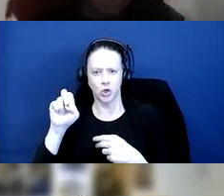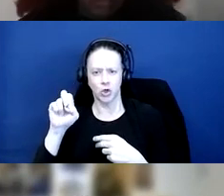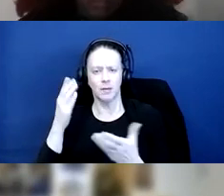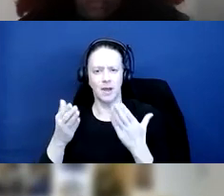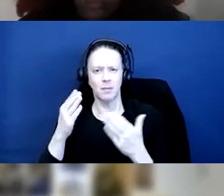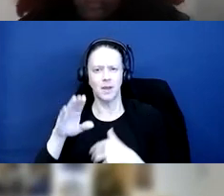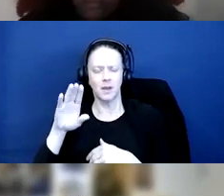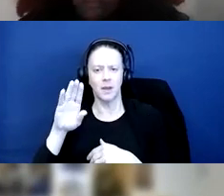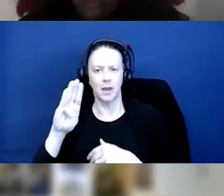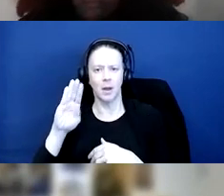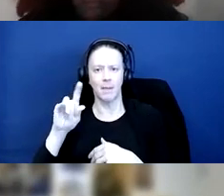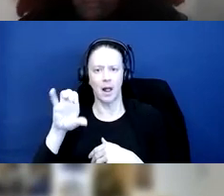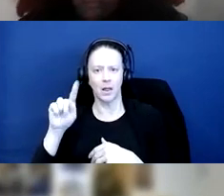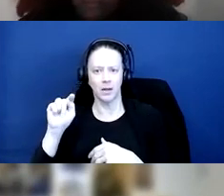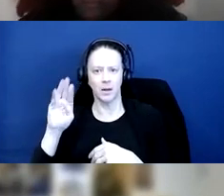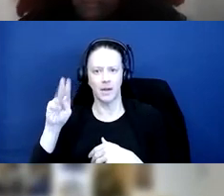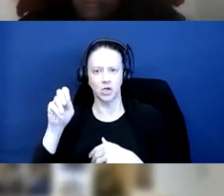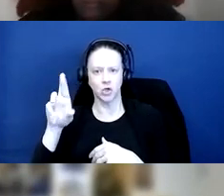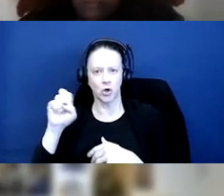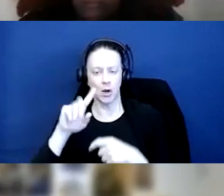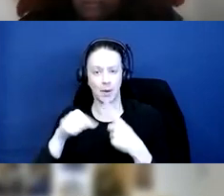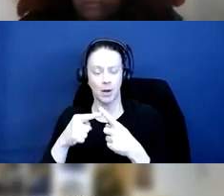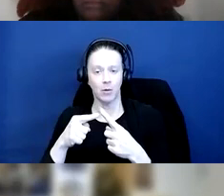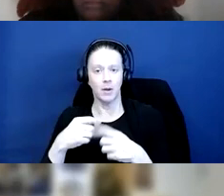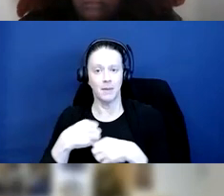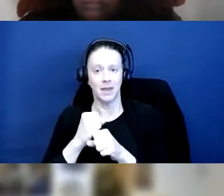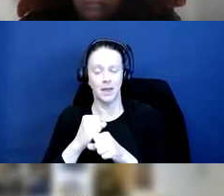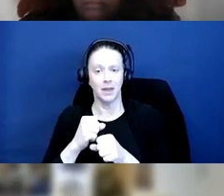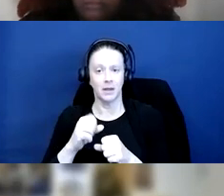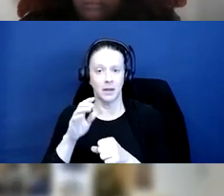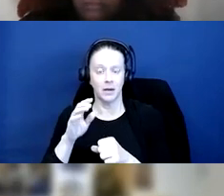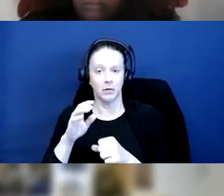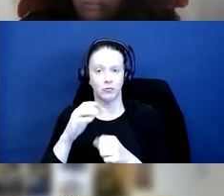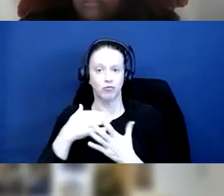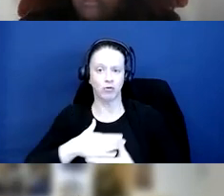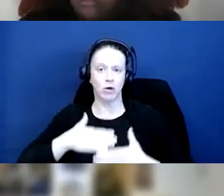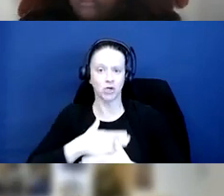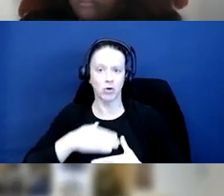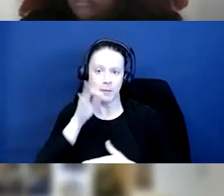on legalizing recreational marijuana. It didn't go into effect for some time,